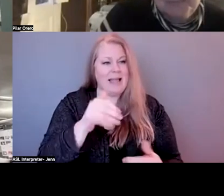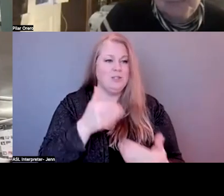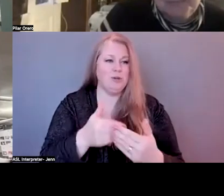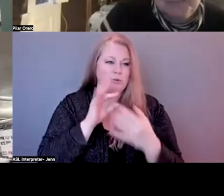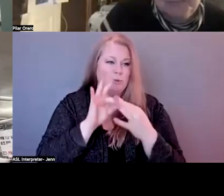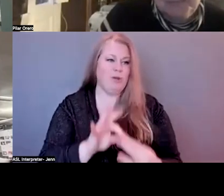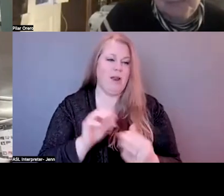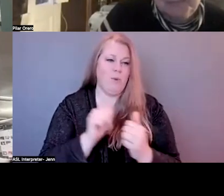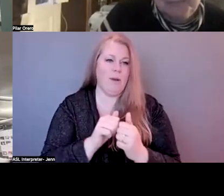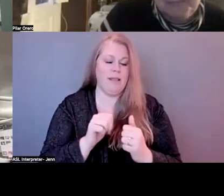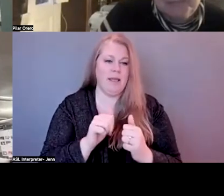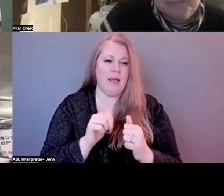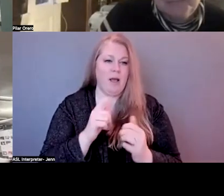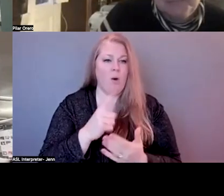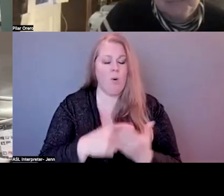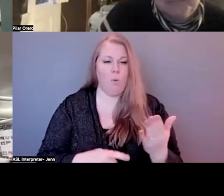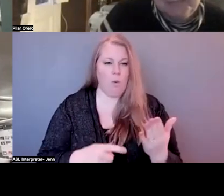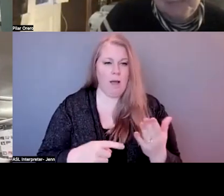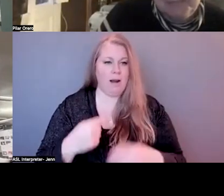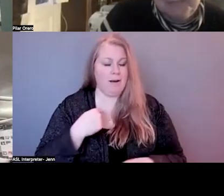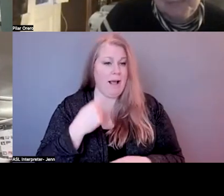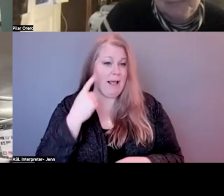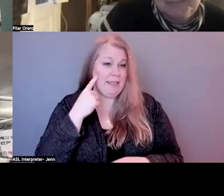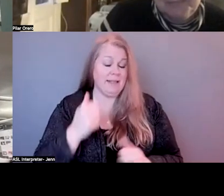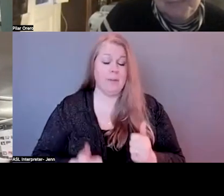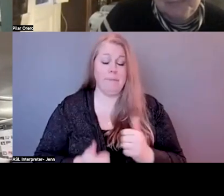to what I think is the most urgent areas I